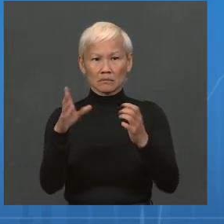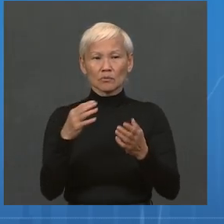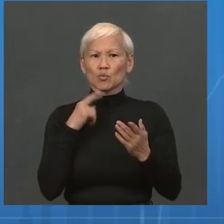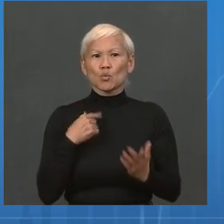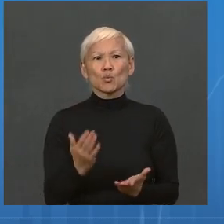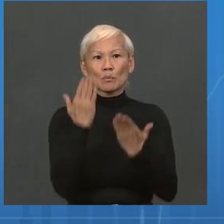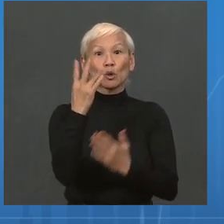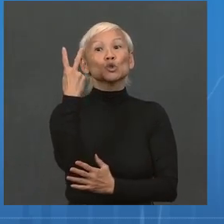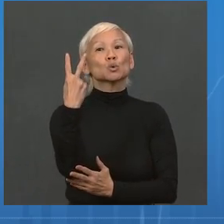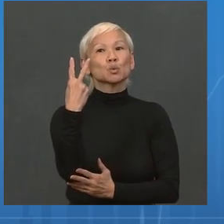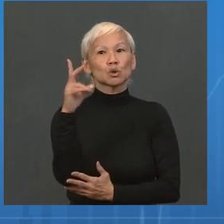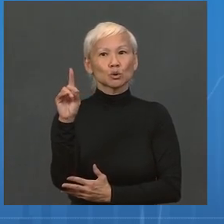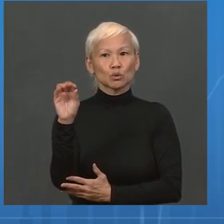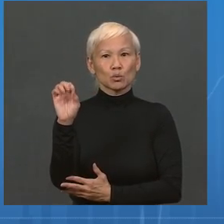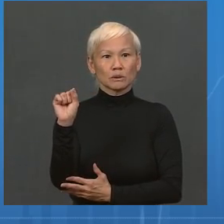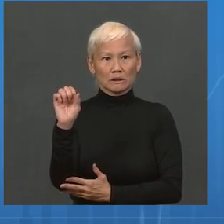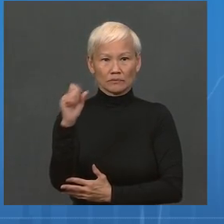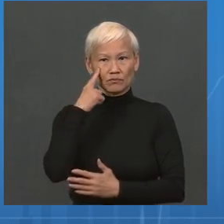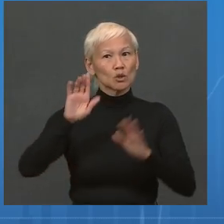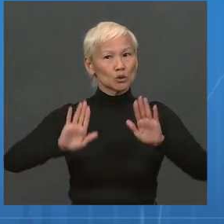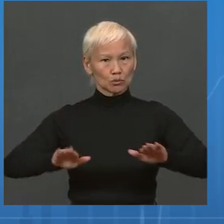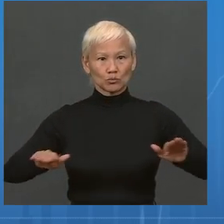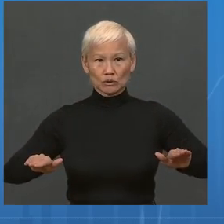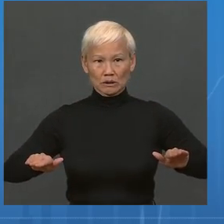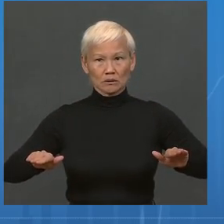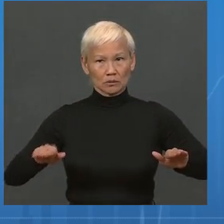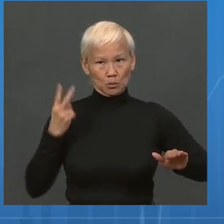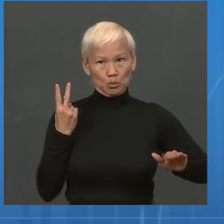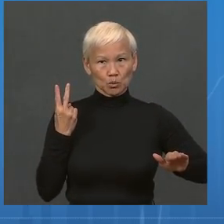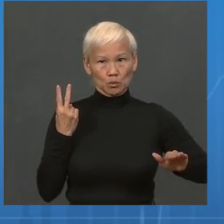We do know that after nearly all infectious diseases,